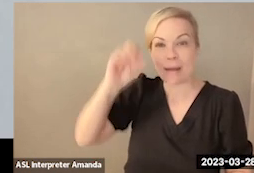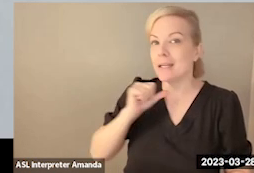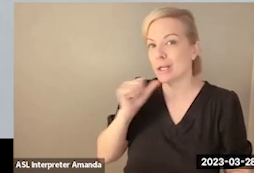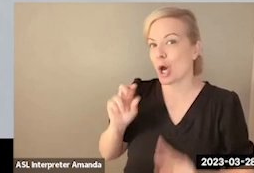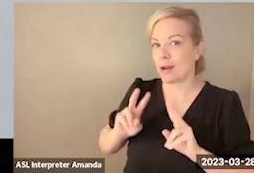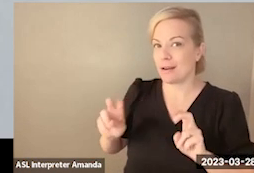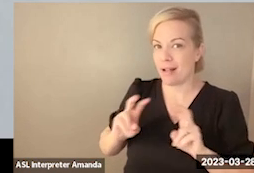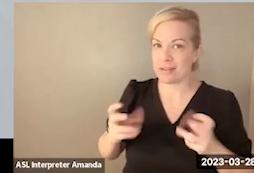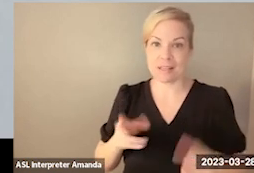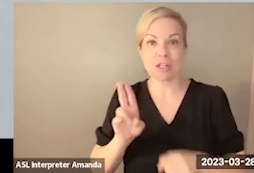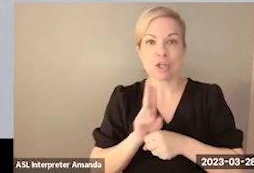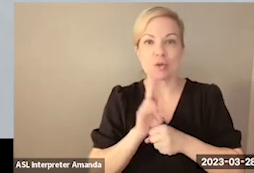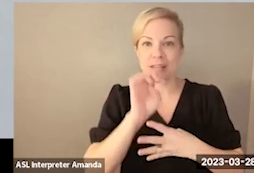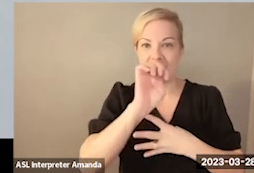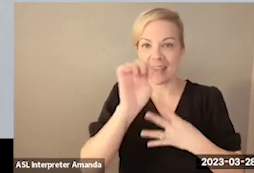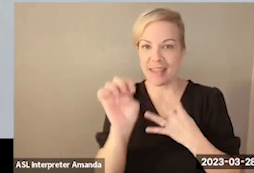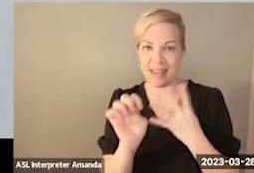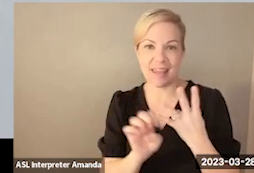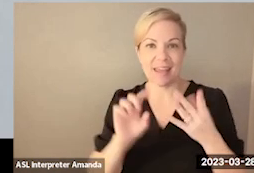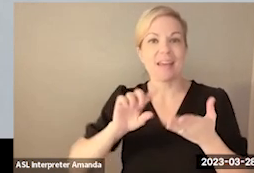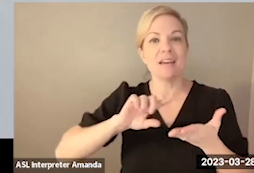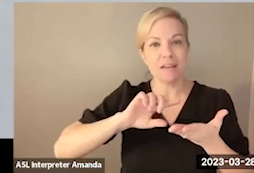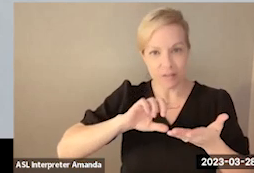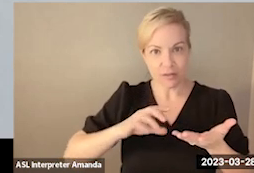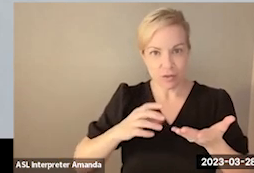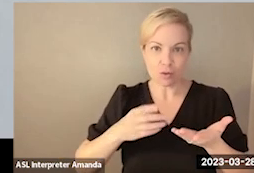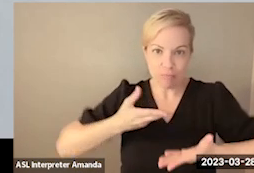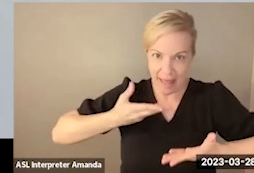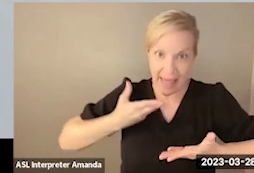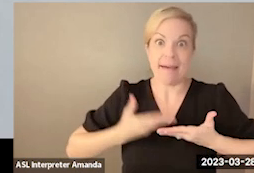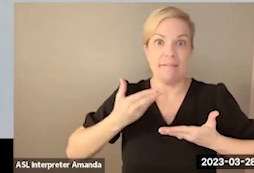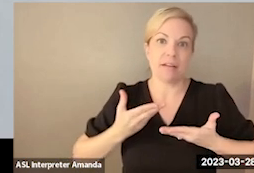Debbie Stine, Science & Technology Policy Academy: using those for e's to make an evidence-based case, you know, for what it is you're doing.